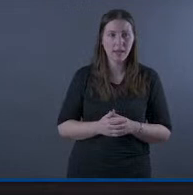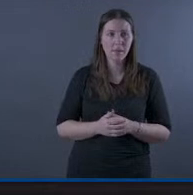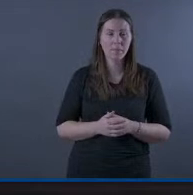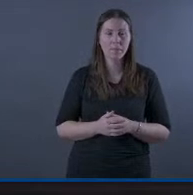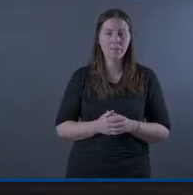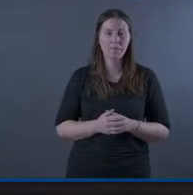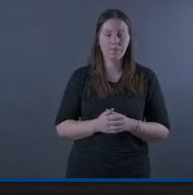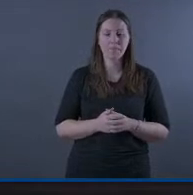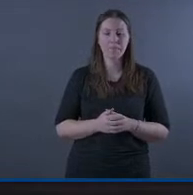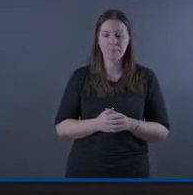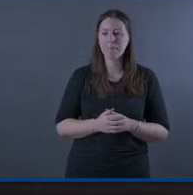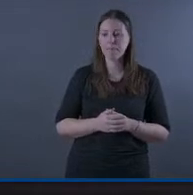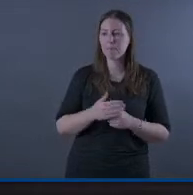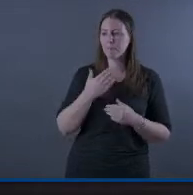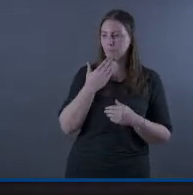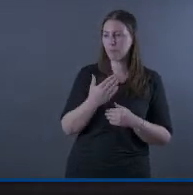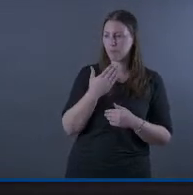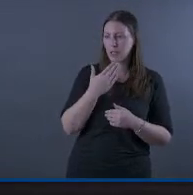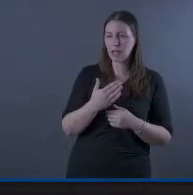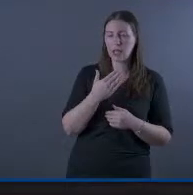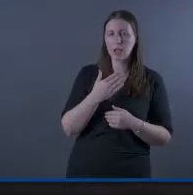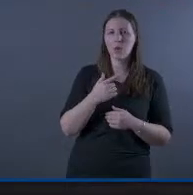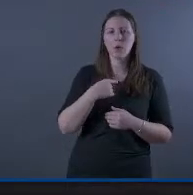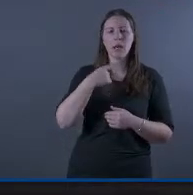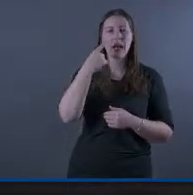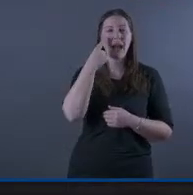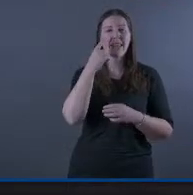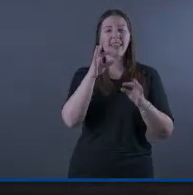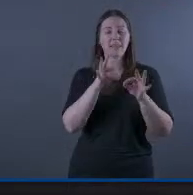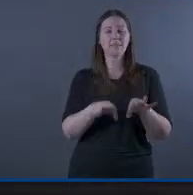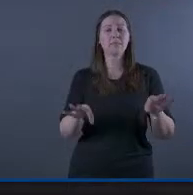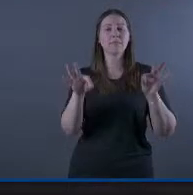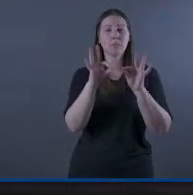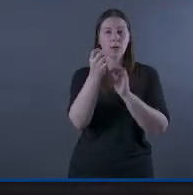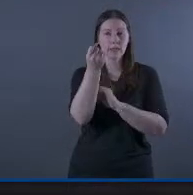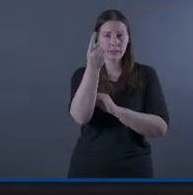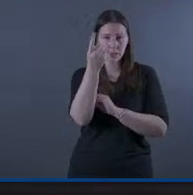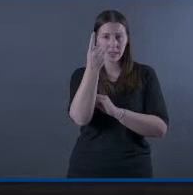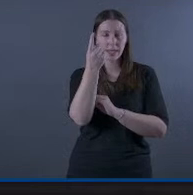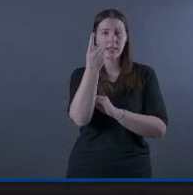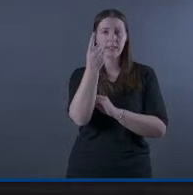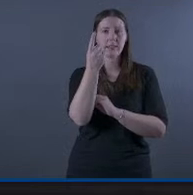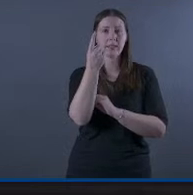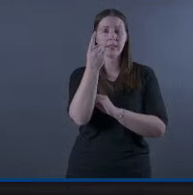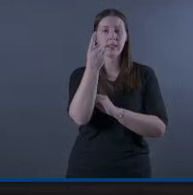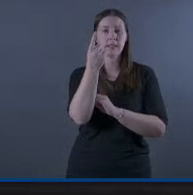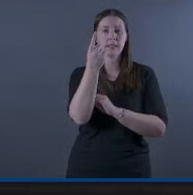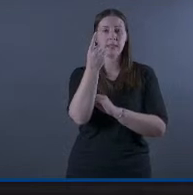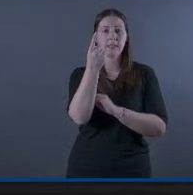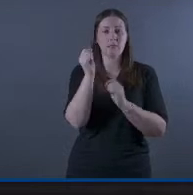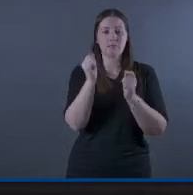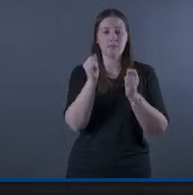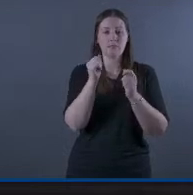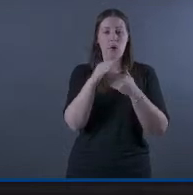Dr. Anderson, that we all as providers learn of our individual allocation from the state